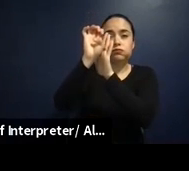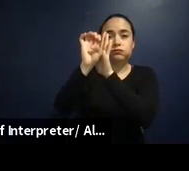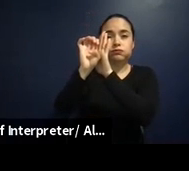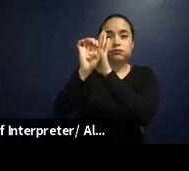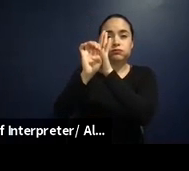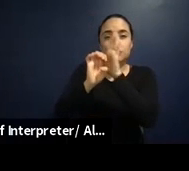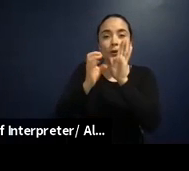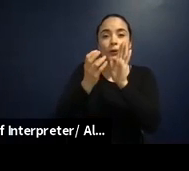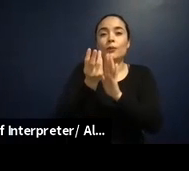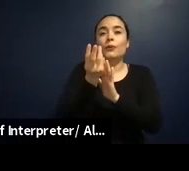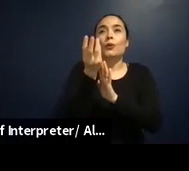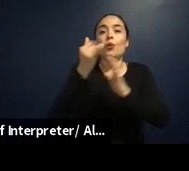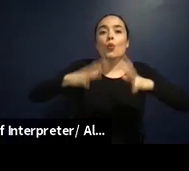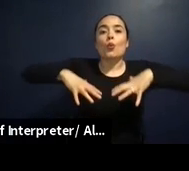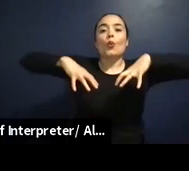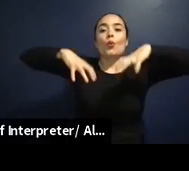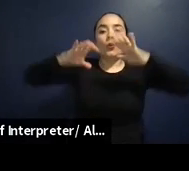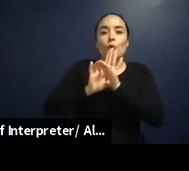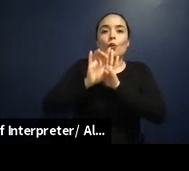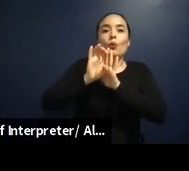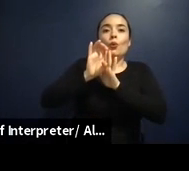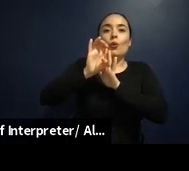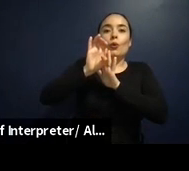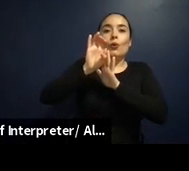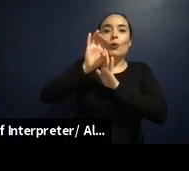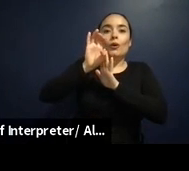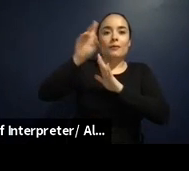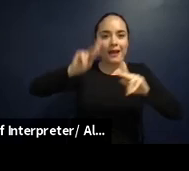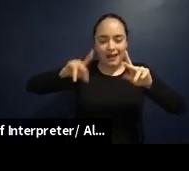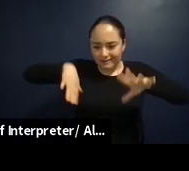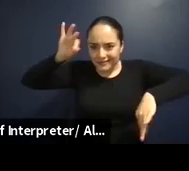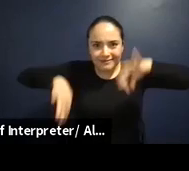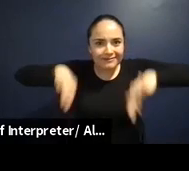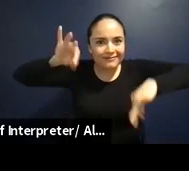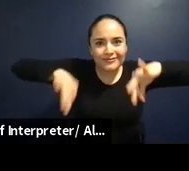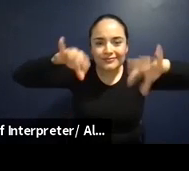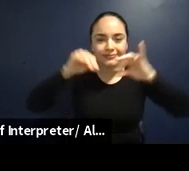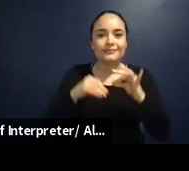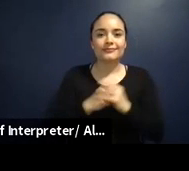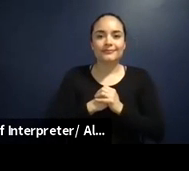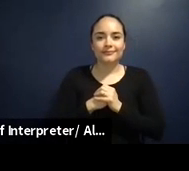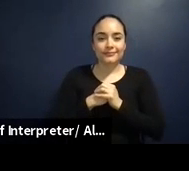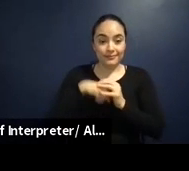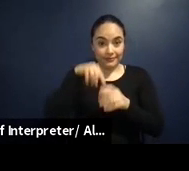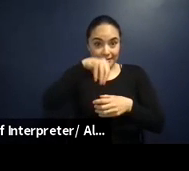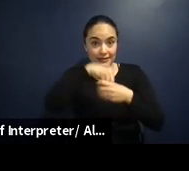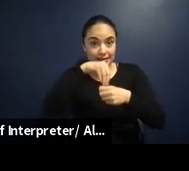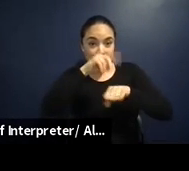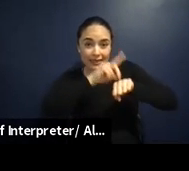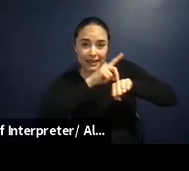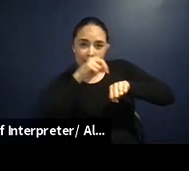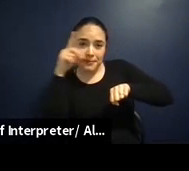carbon, which is the main element of diamonds, is, on the surface, is more likely to form graphite,